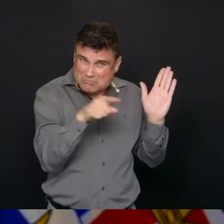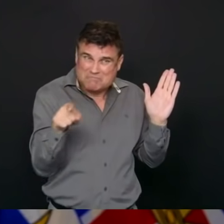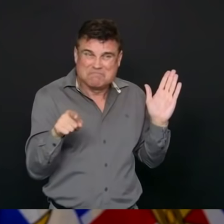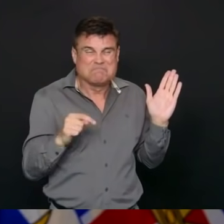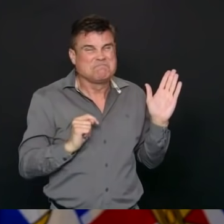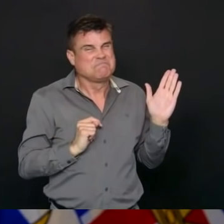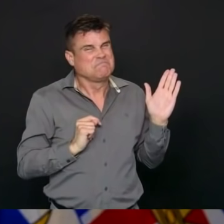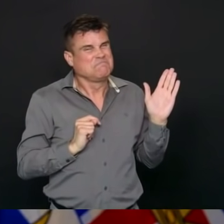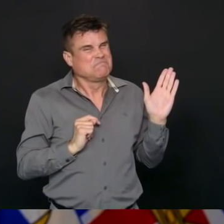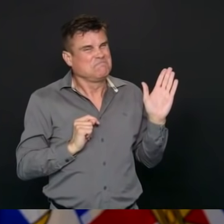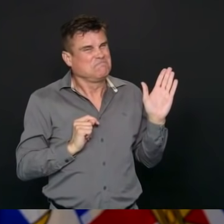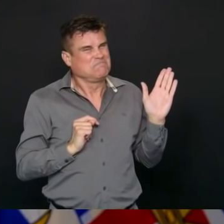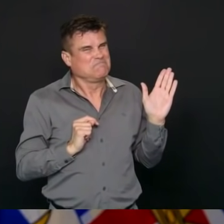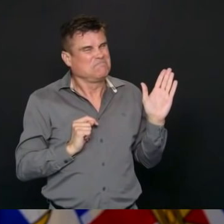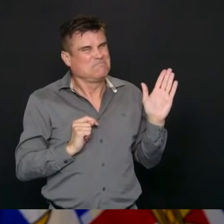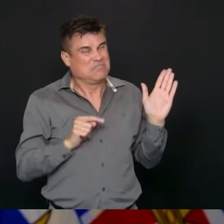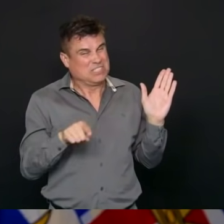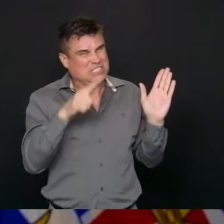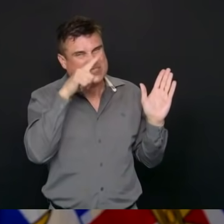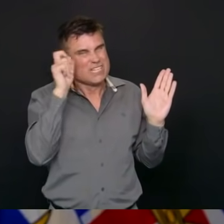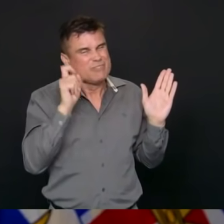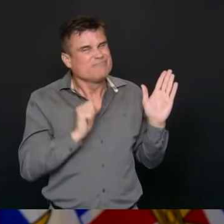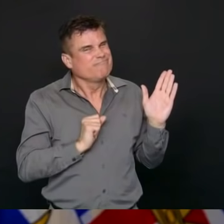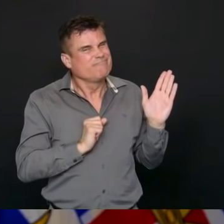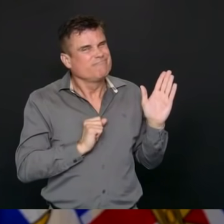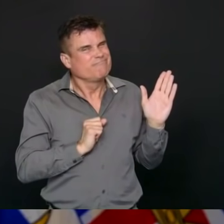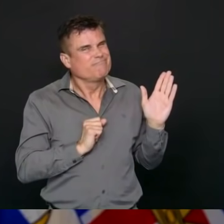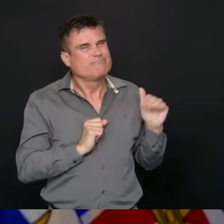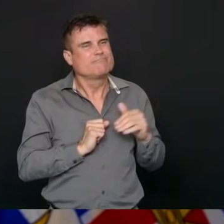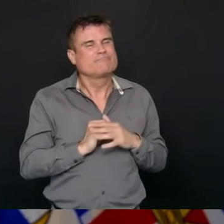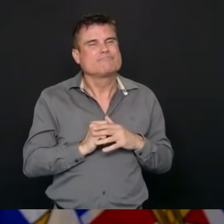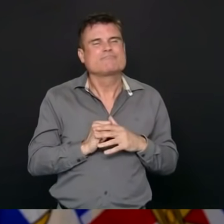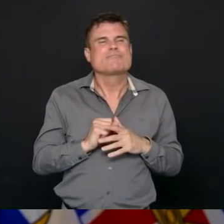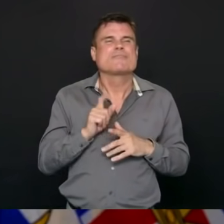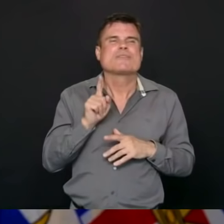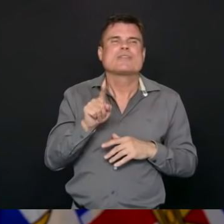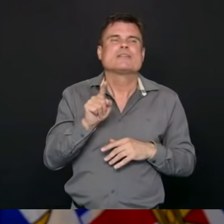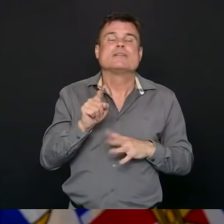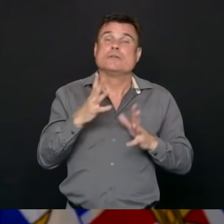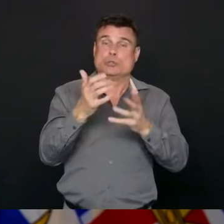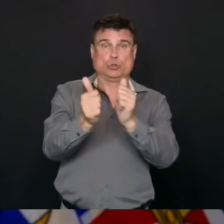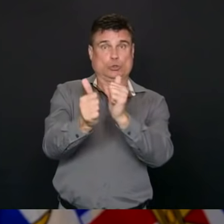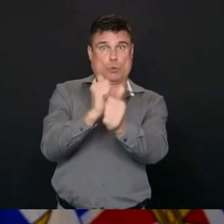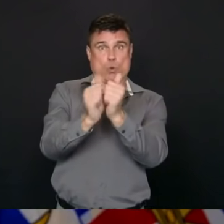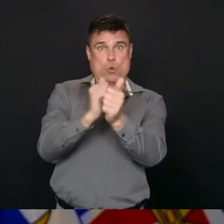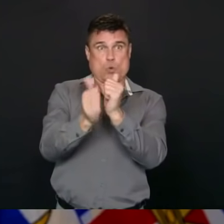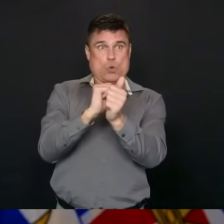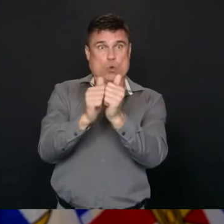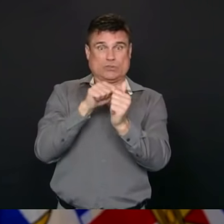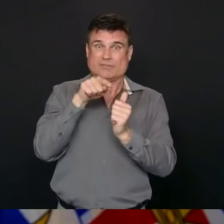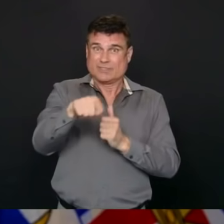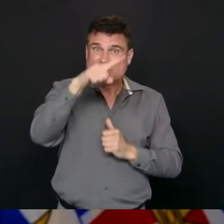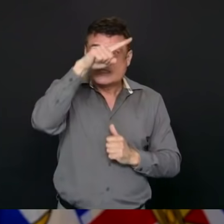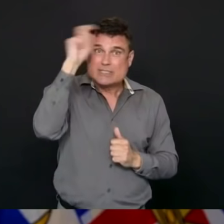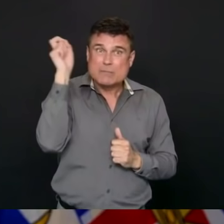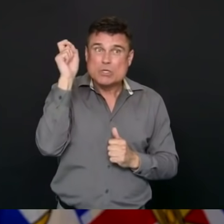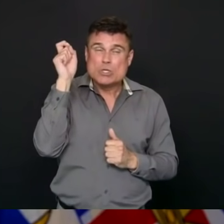July, that we start looking at what types of sporting